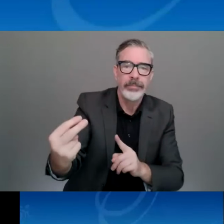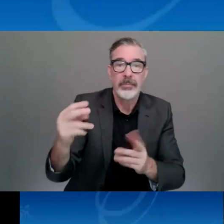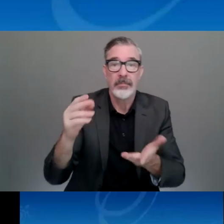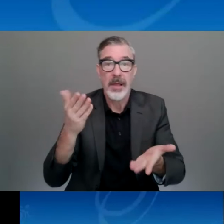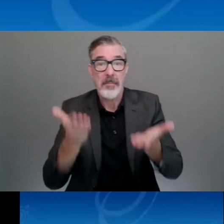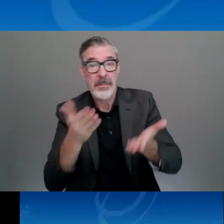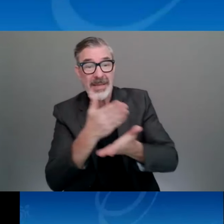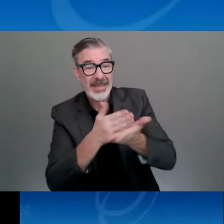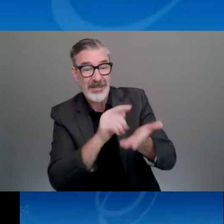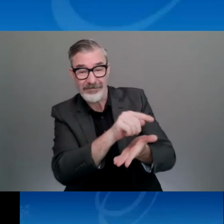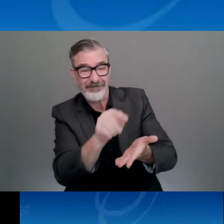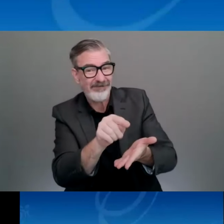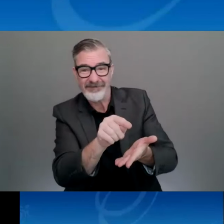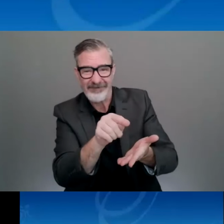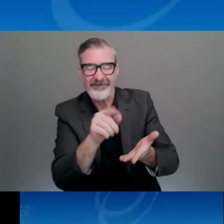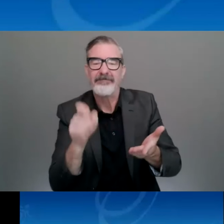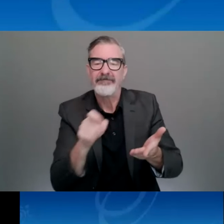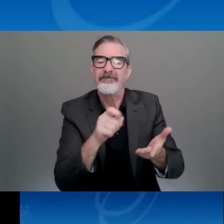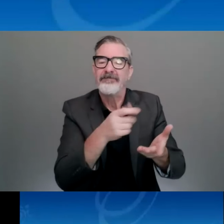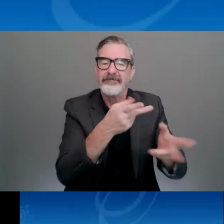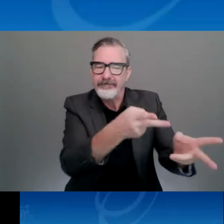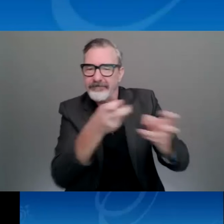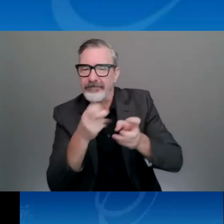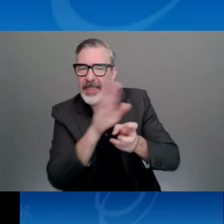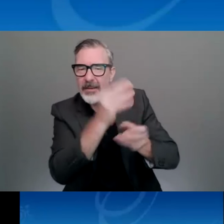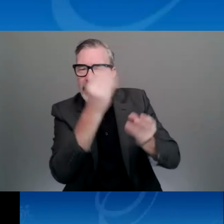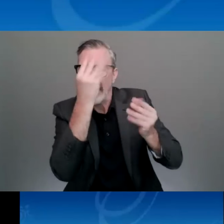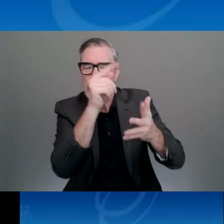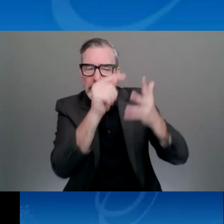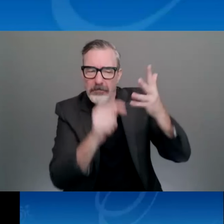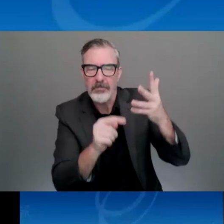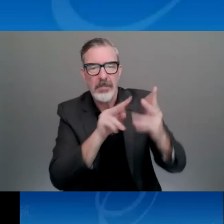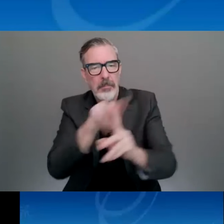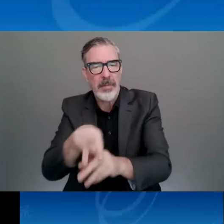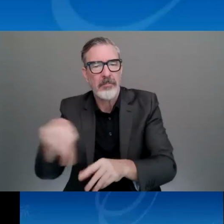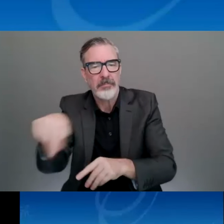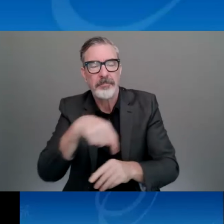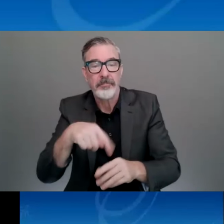And then finally I'll just close by saying data collection. So something that we've started doing over the past five years is